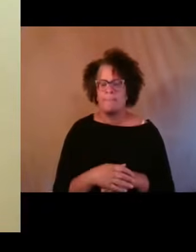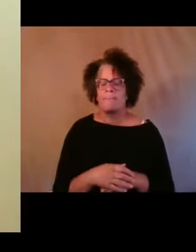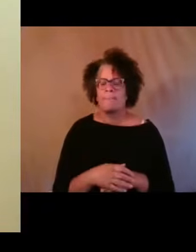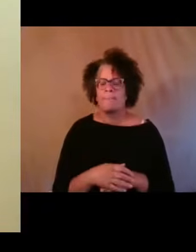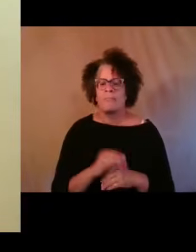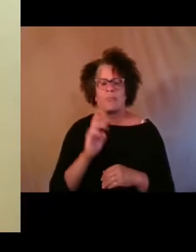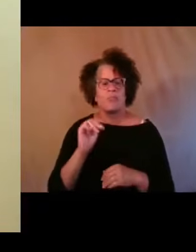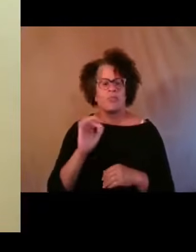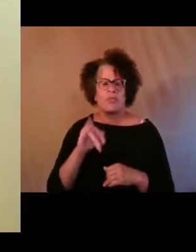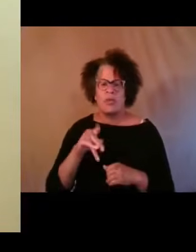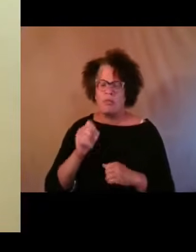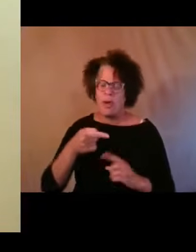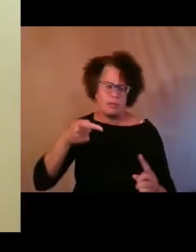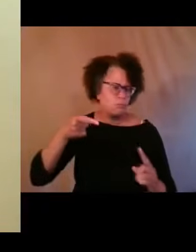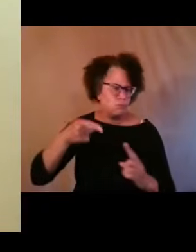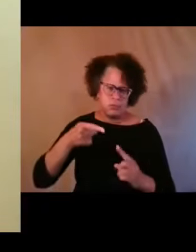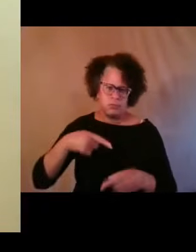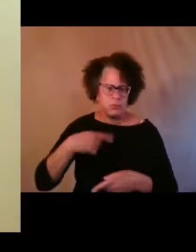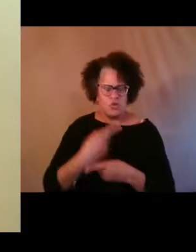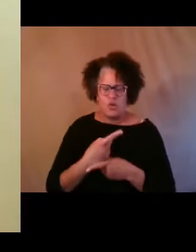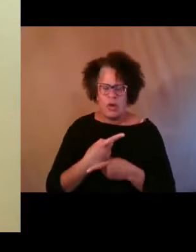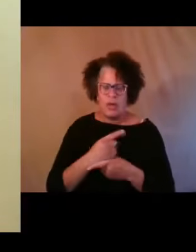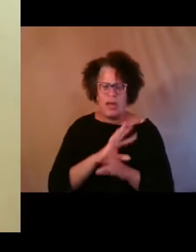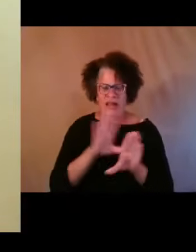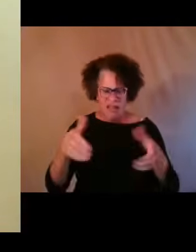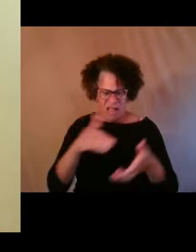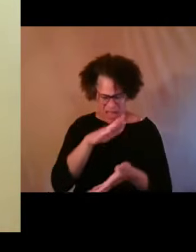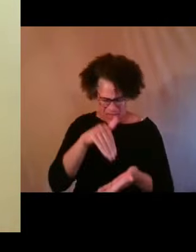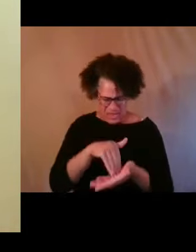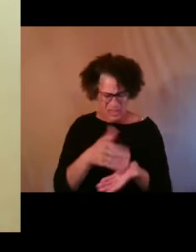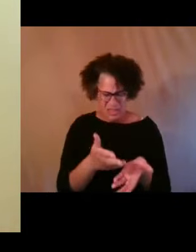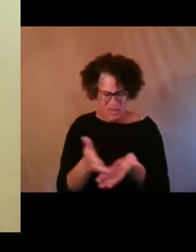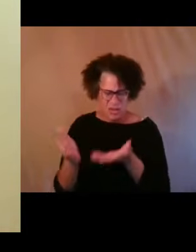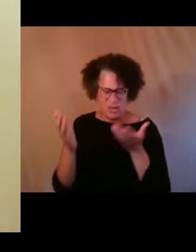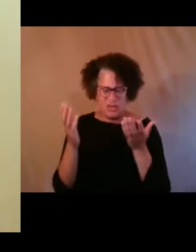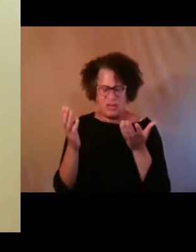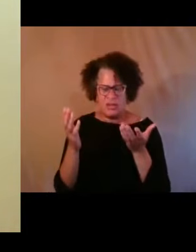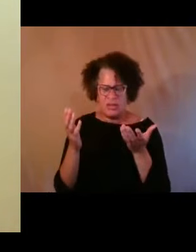At the center of all that we are experiencing is the need